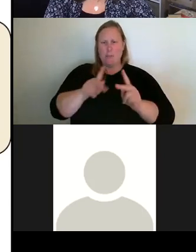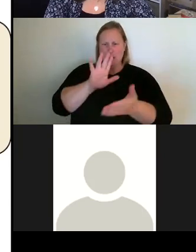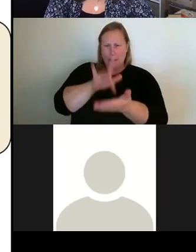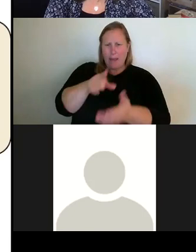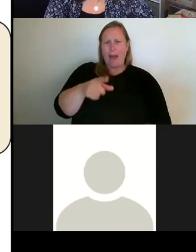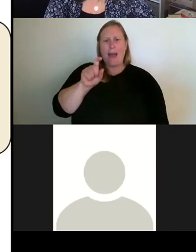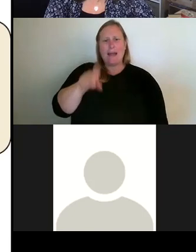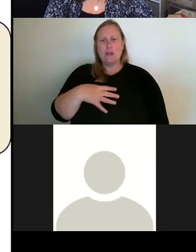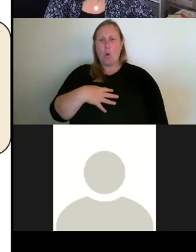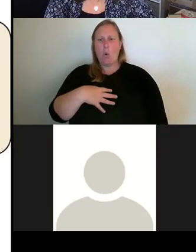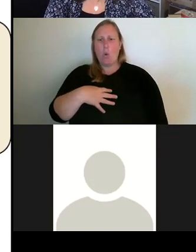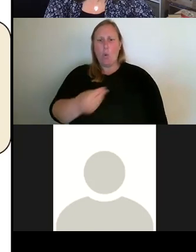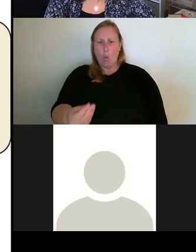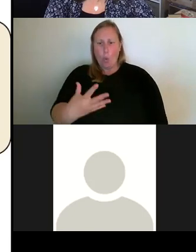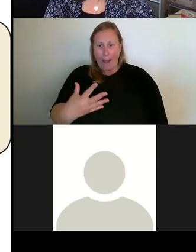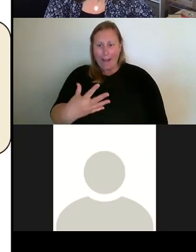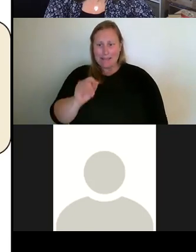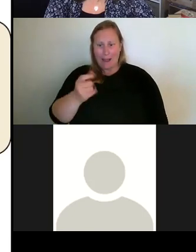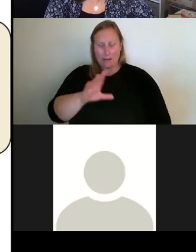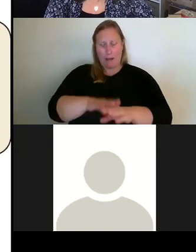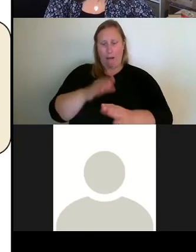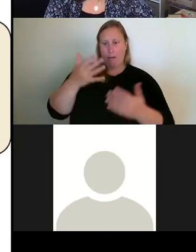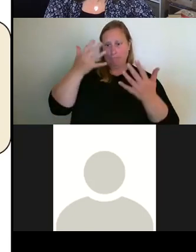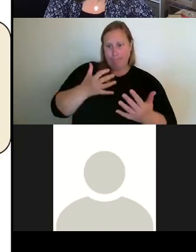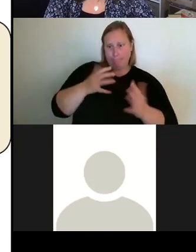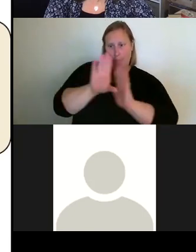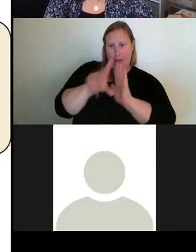on a dark background." The person on the right says, "I need dark text on